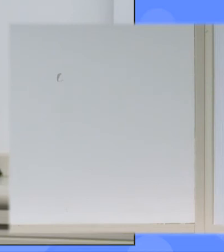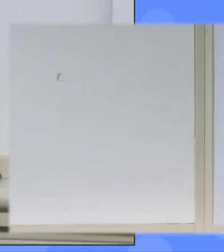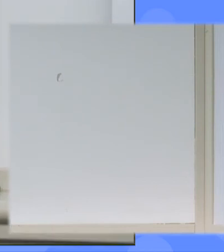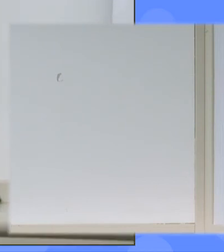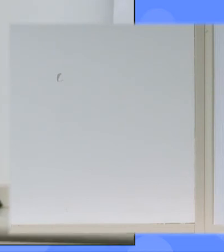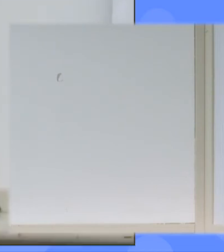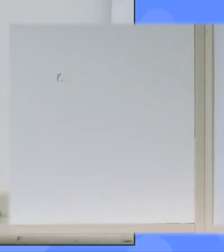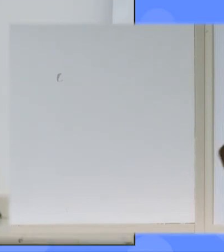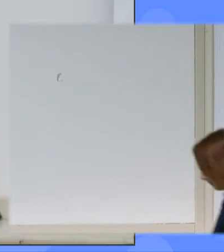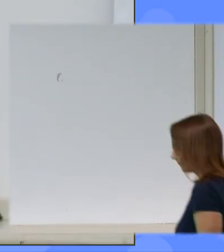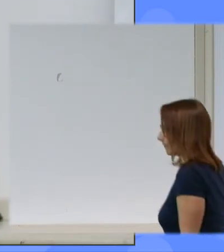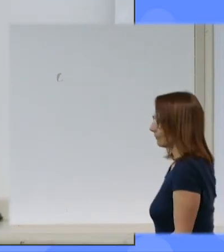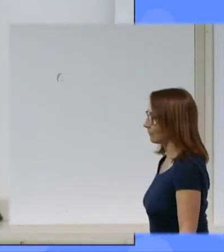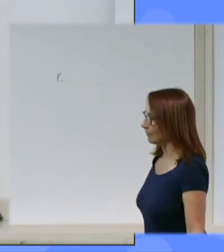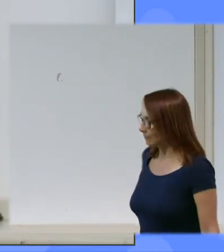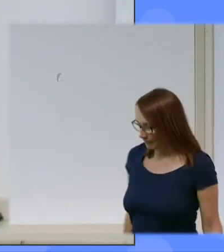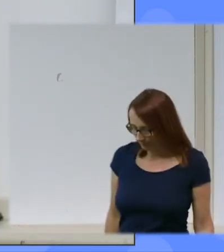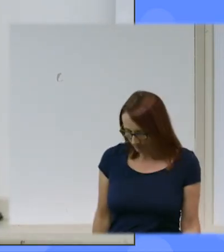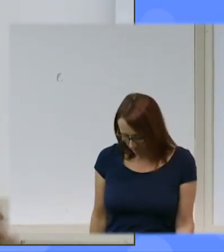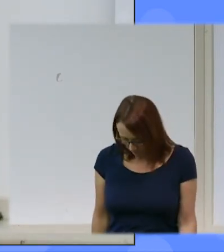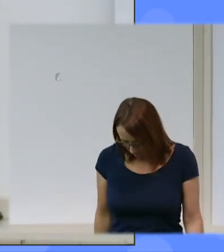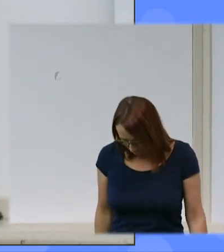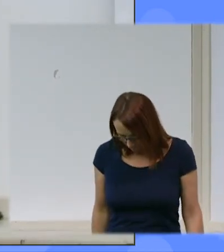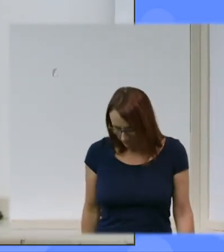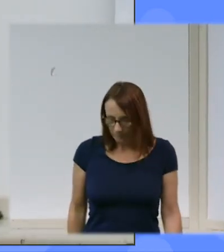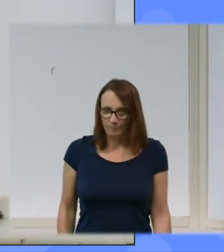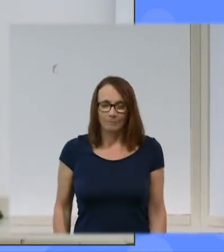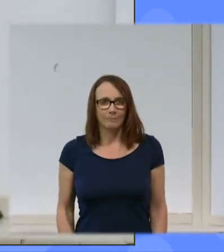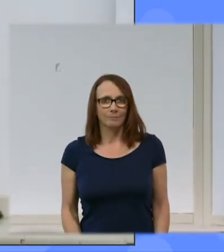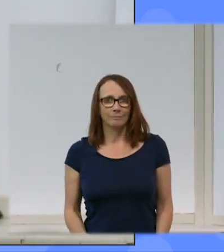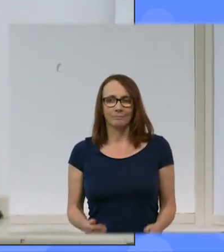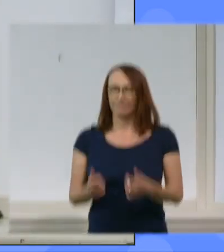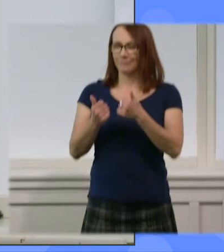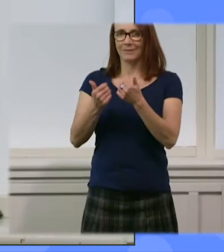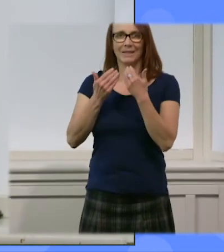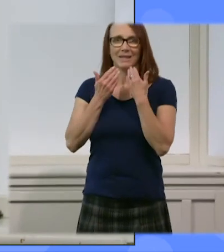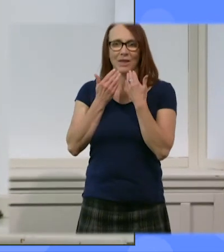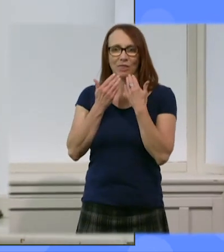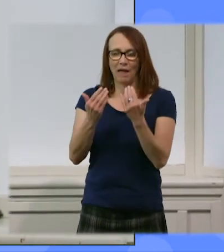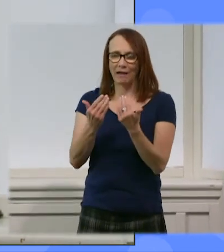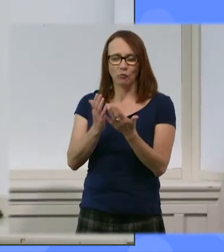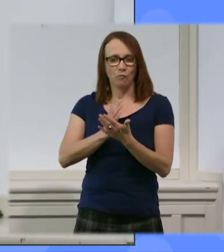and thank you Catherine for clearly articulating some of the challenges and